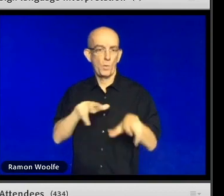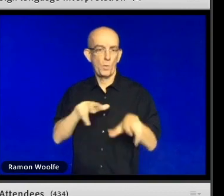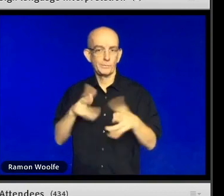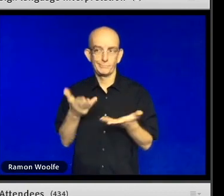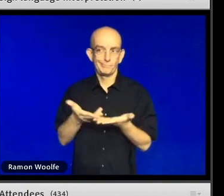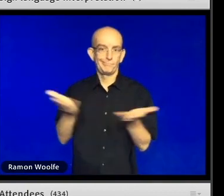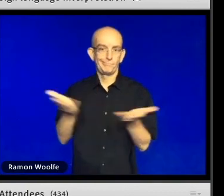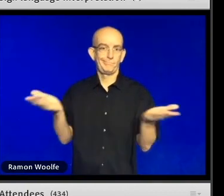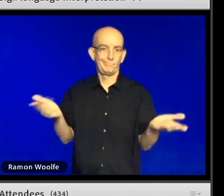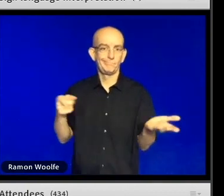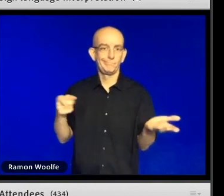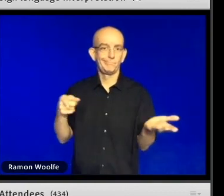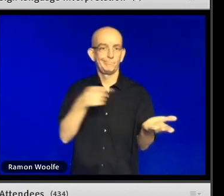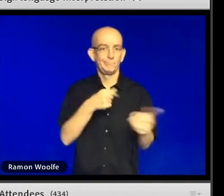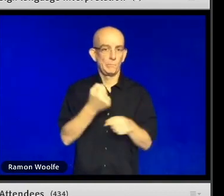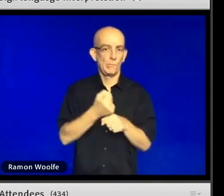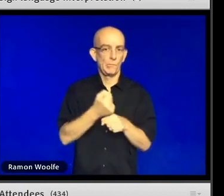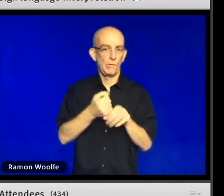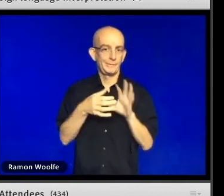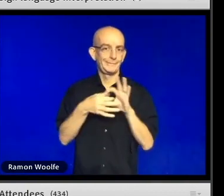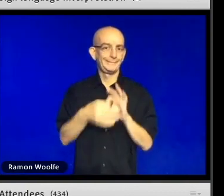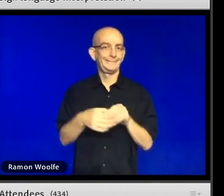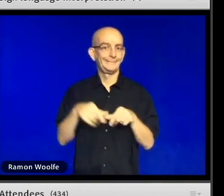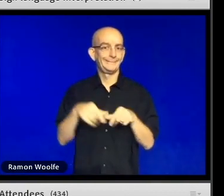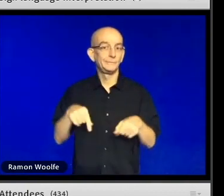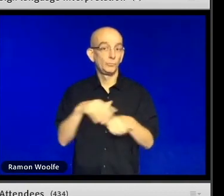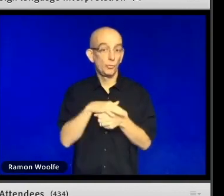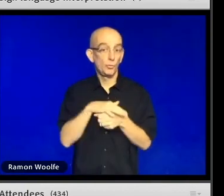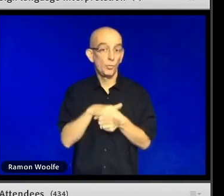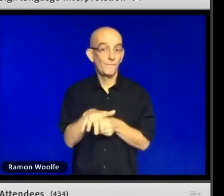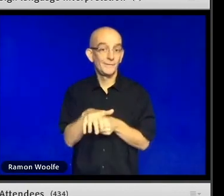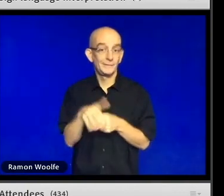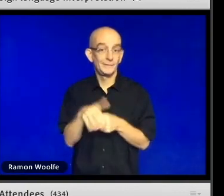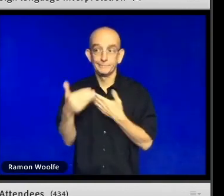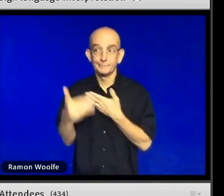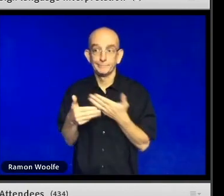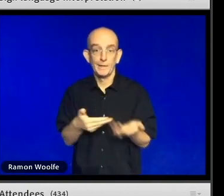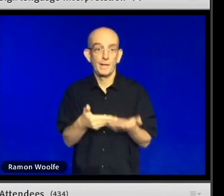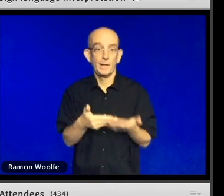comments that I do not have focused on. >> ANGHARAD LAING: Perfect. Agnes, would you